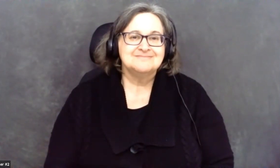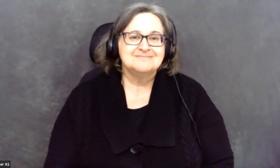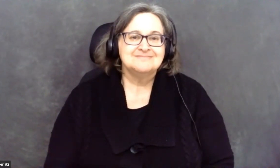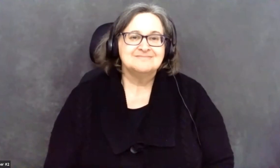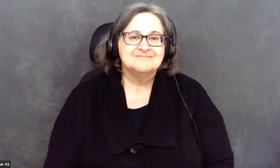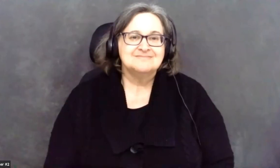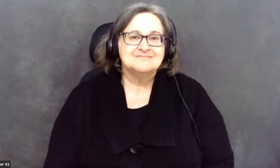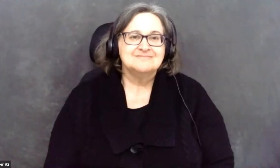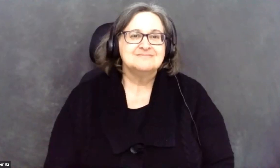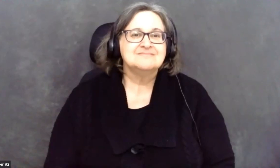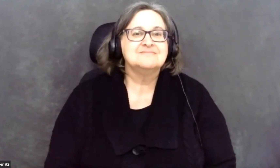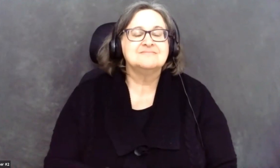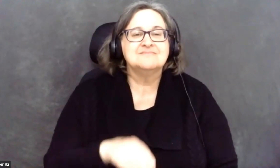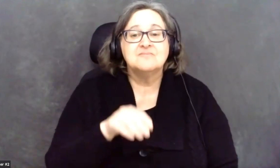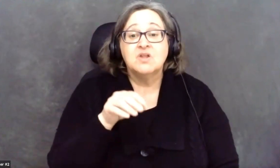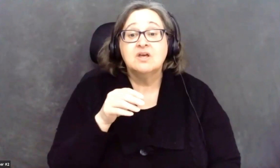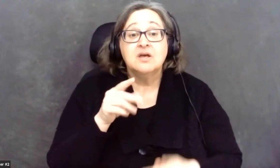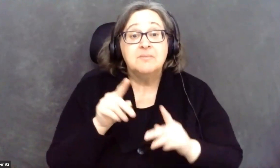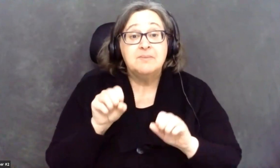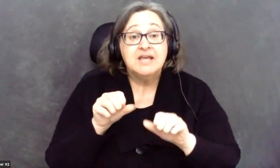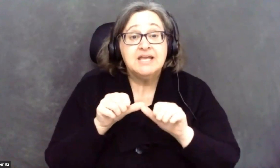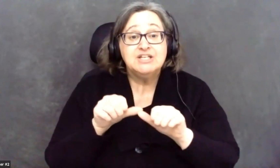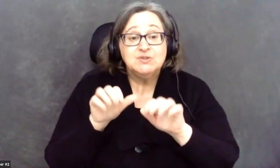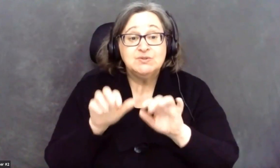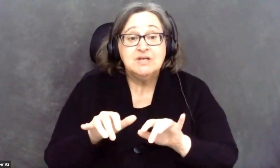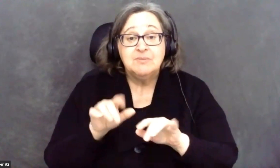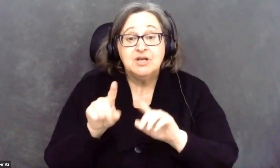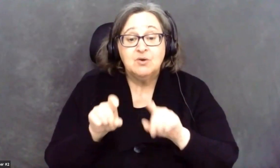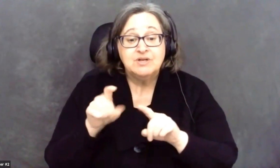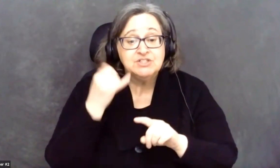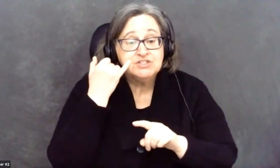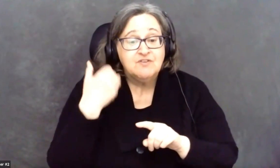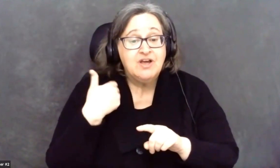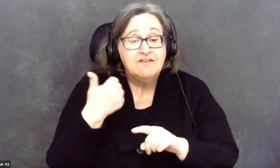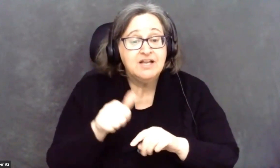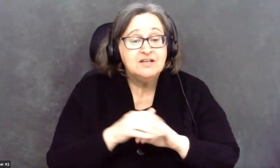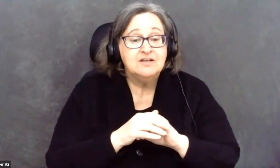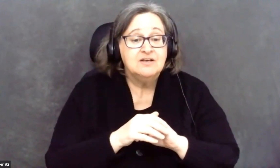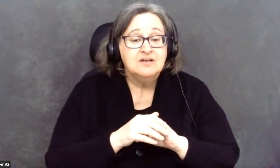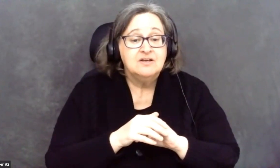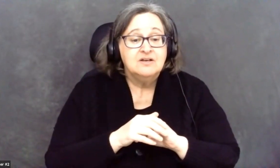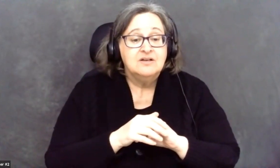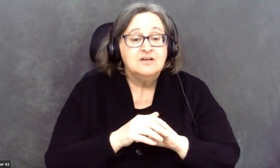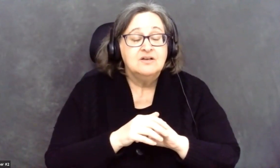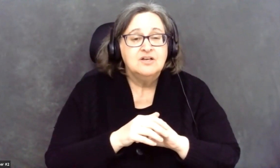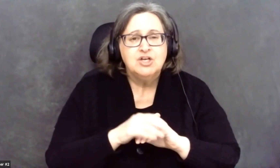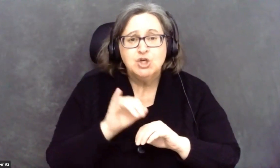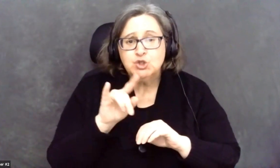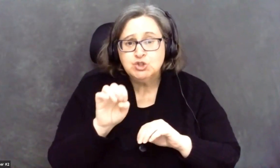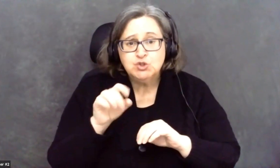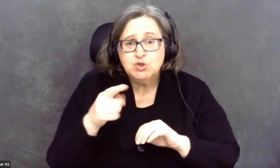If you have any questions, put them in the chat. Julie, did you have any other questions